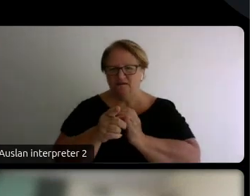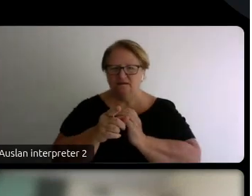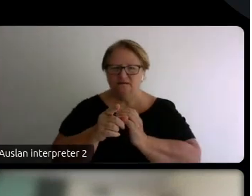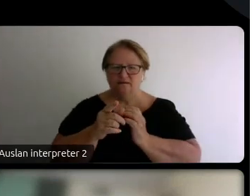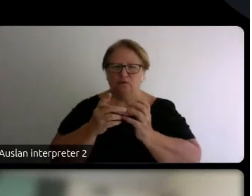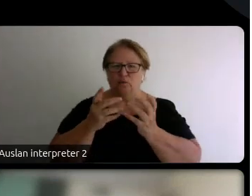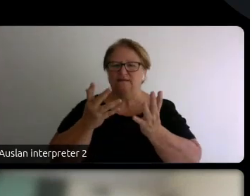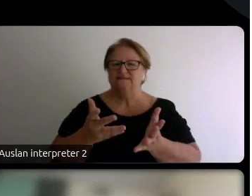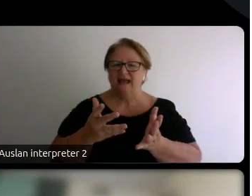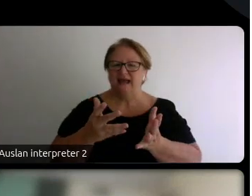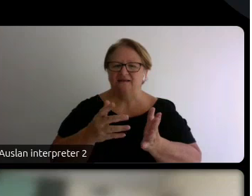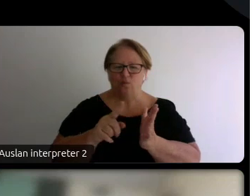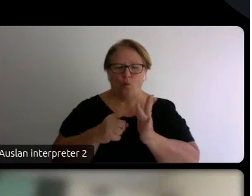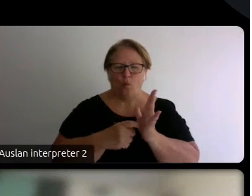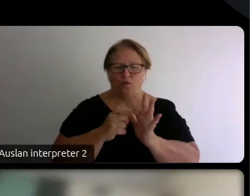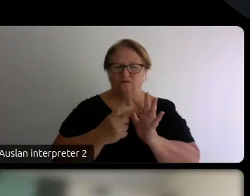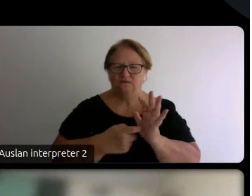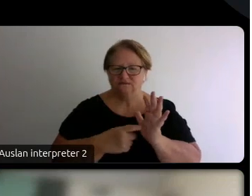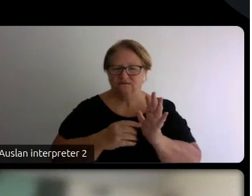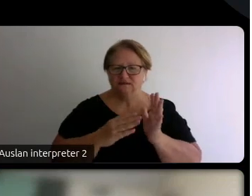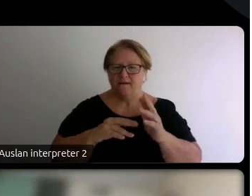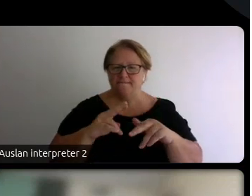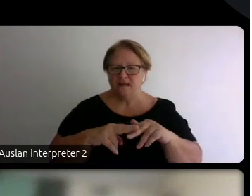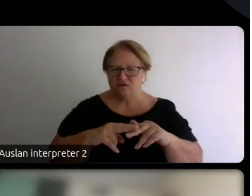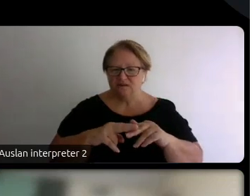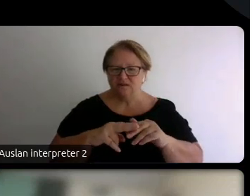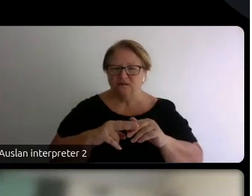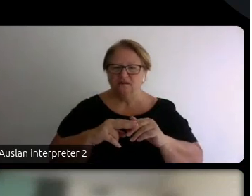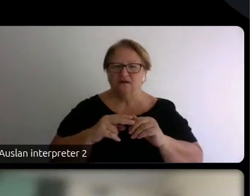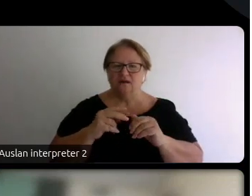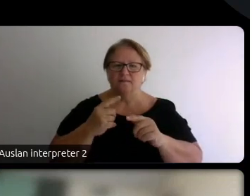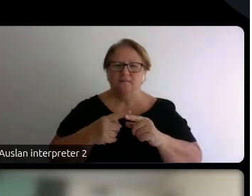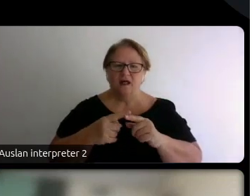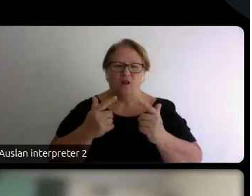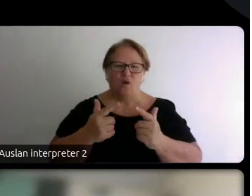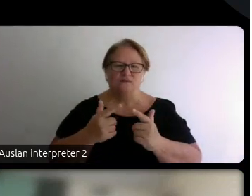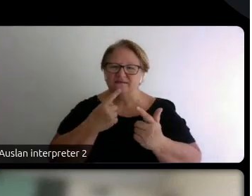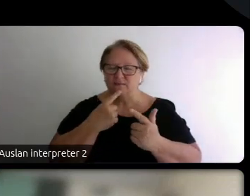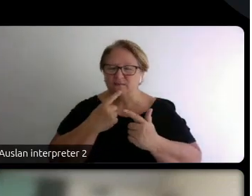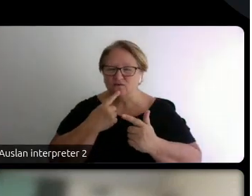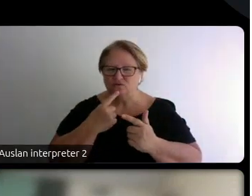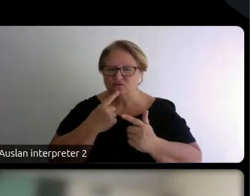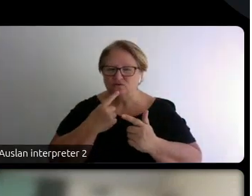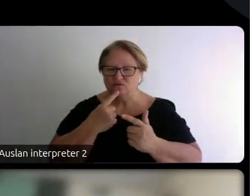orders in parenting matters and there's also lots of information in the jurisdictions for